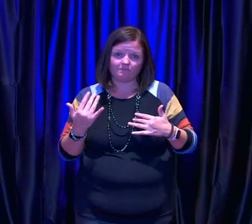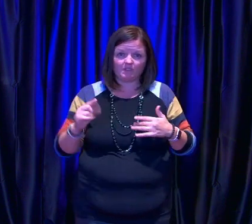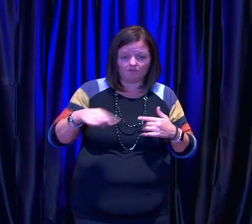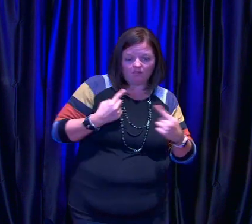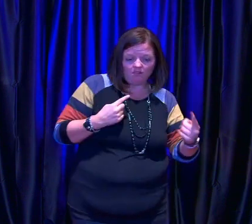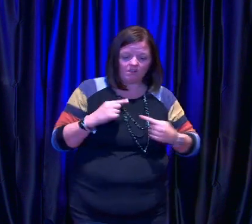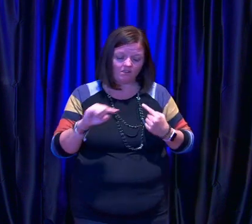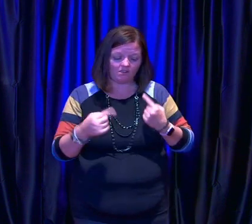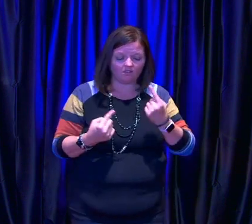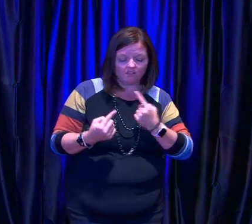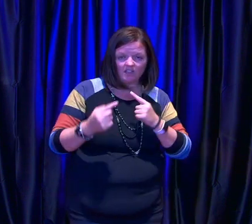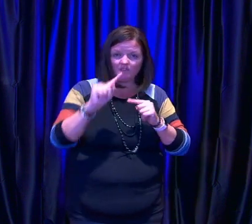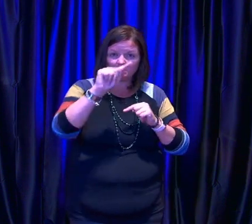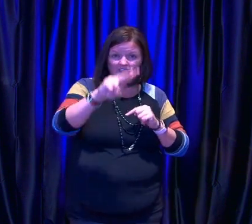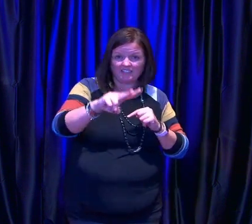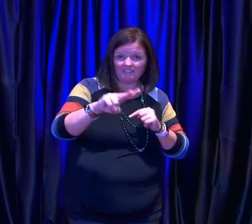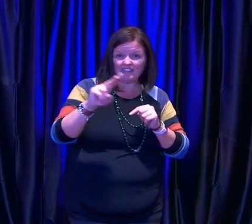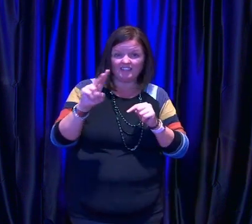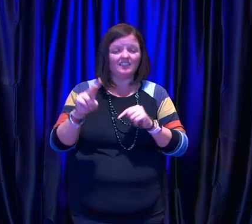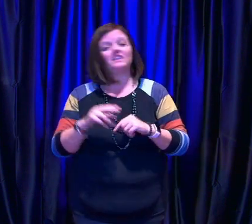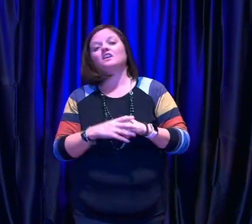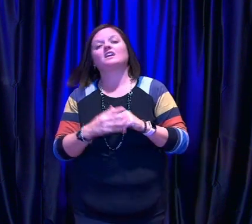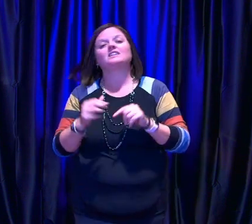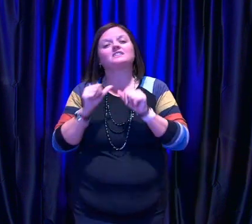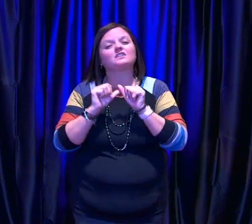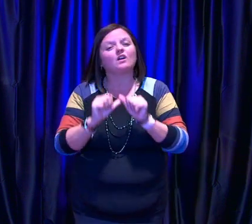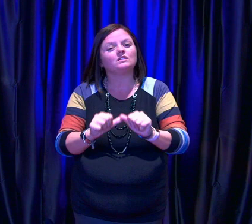entertainment it's just a constant constant